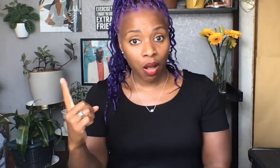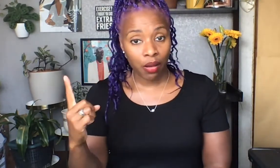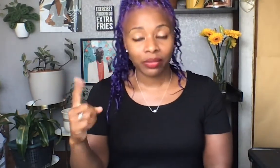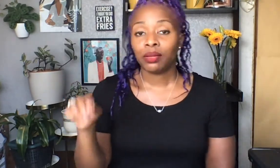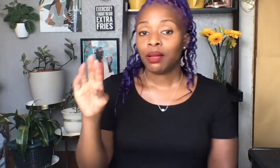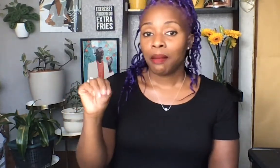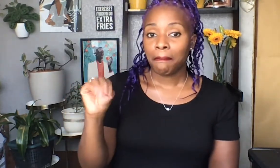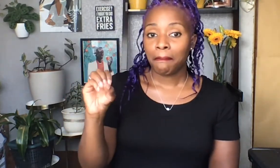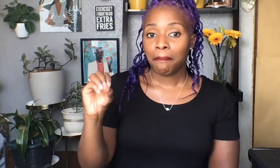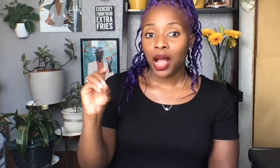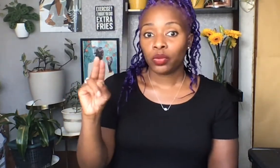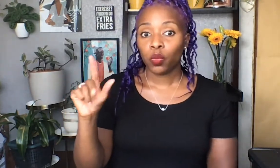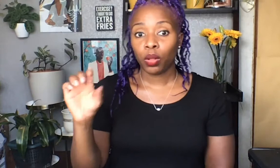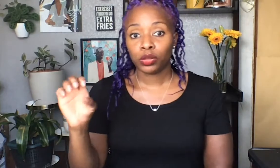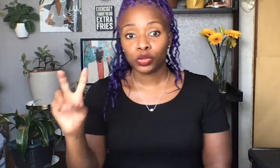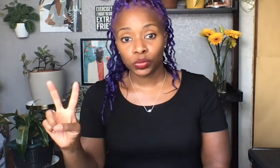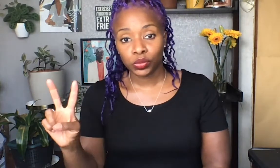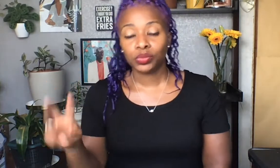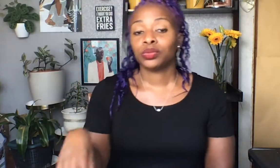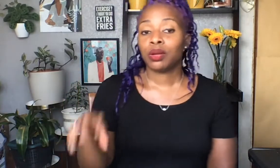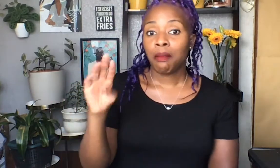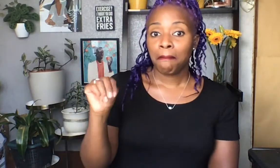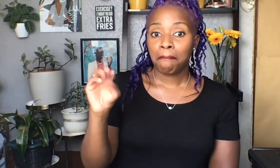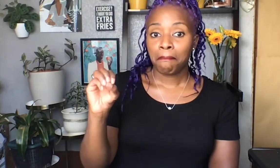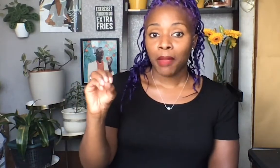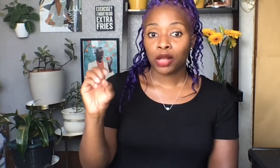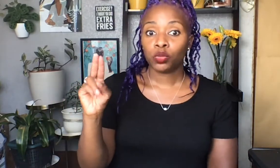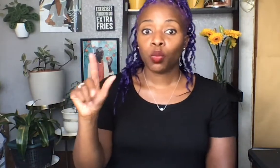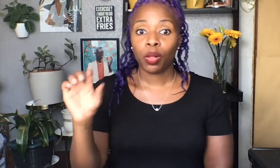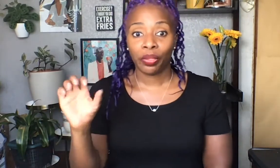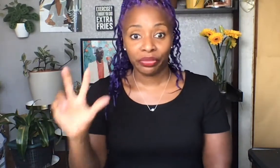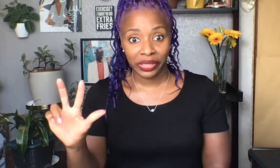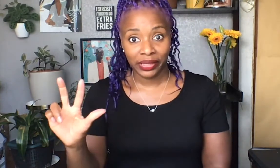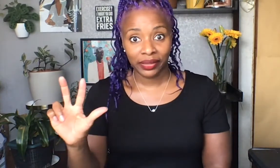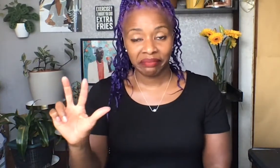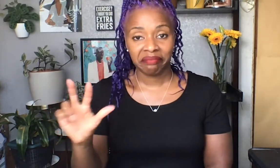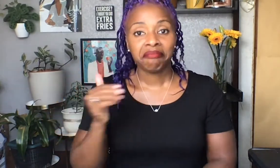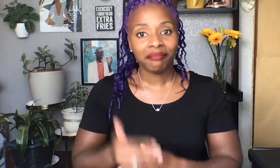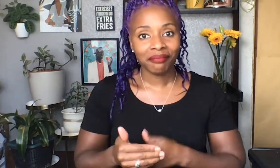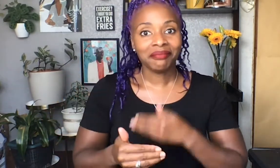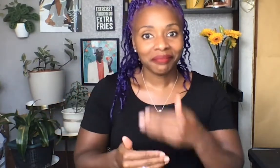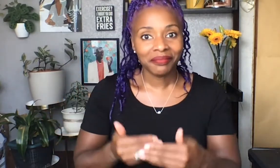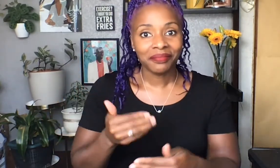module one, module two, module three, and so forth.